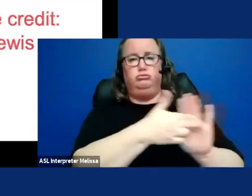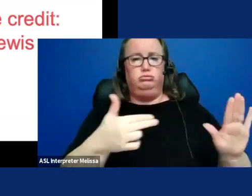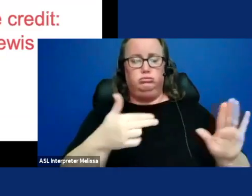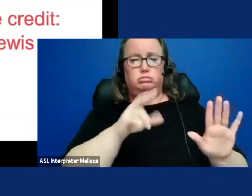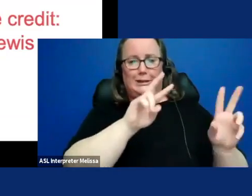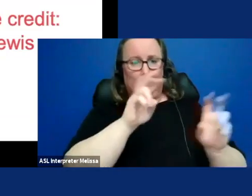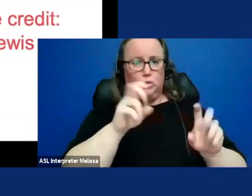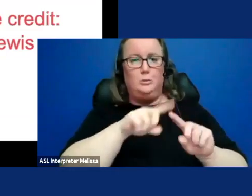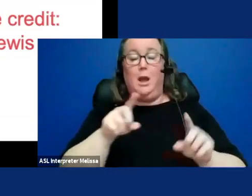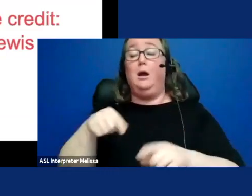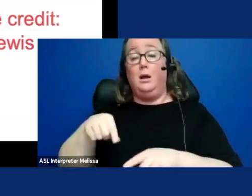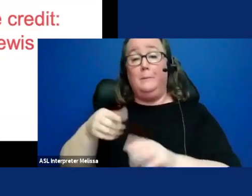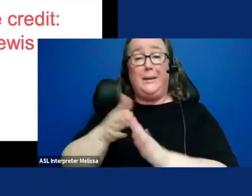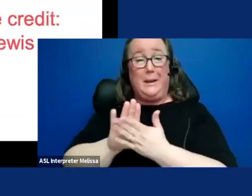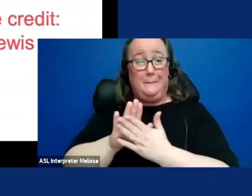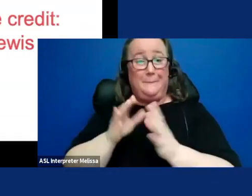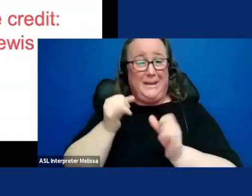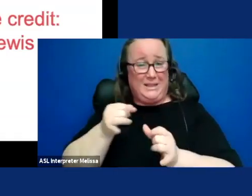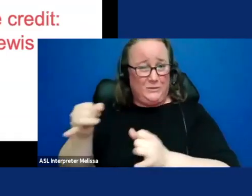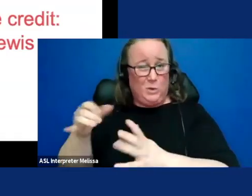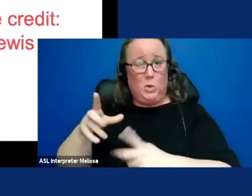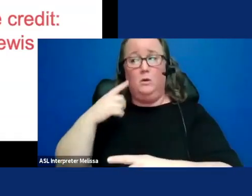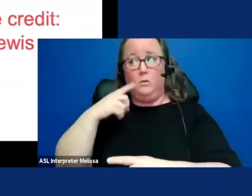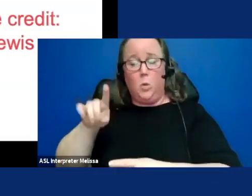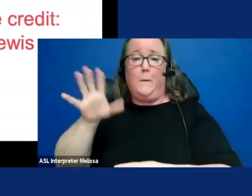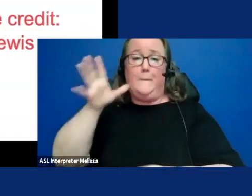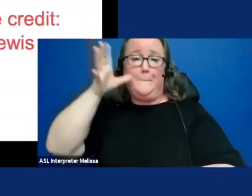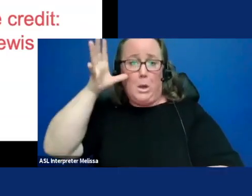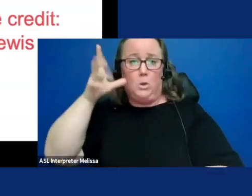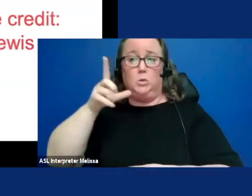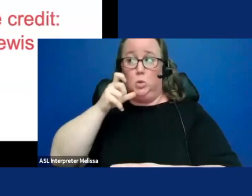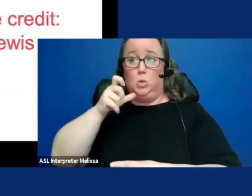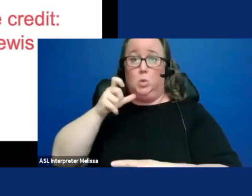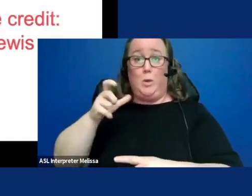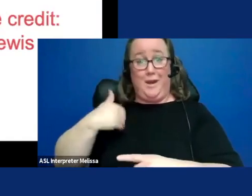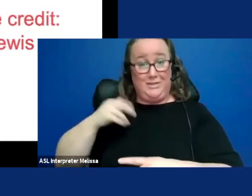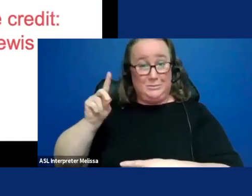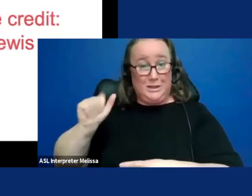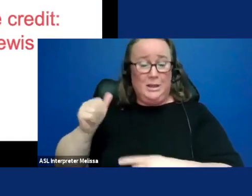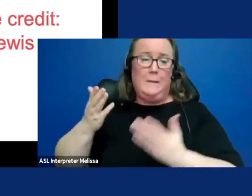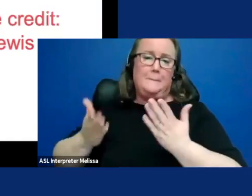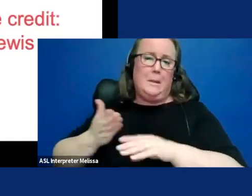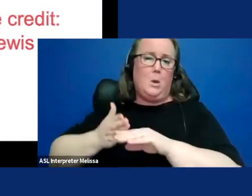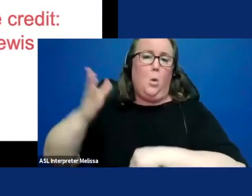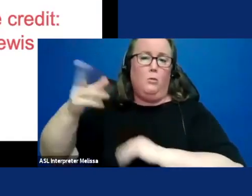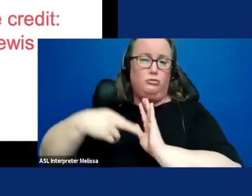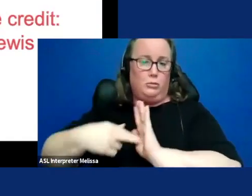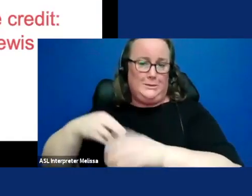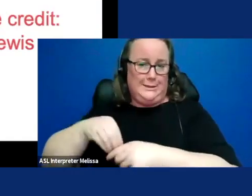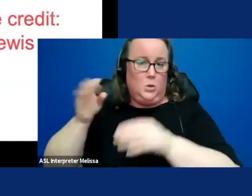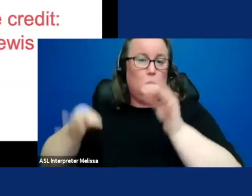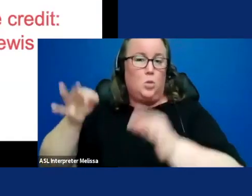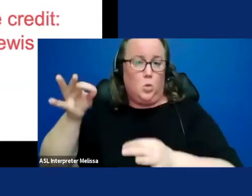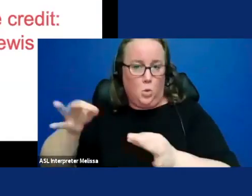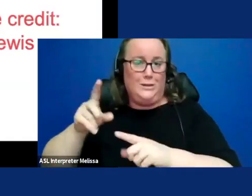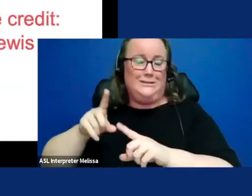a systemic analysis for why parents with disabilities are overrepresented in the dependency court system. This is an image by